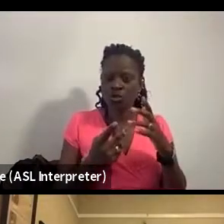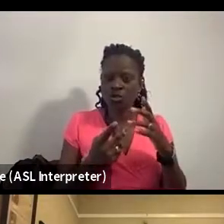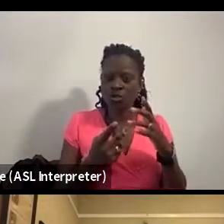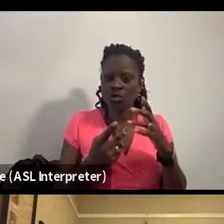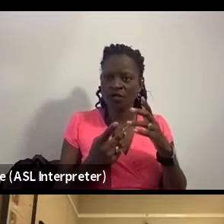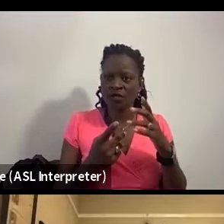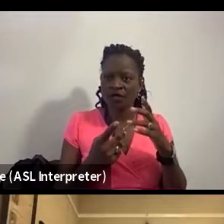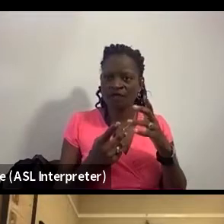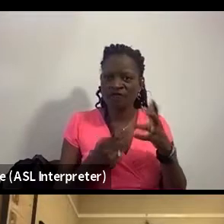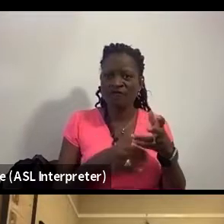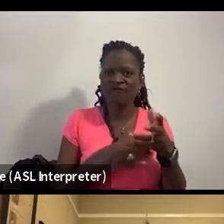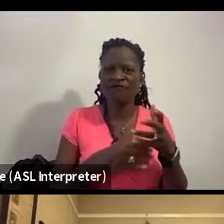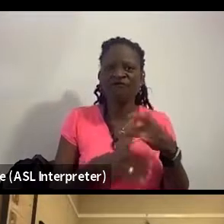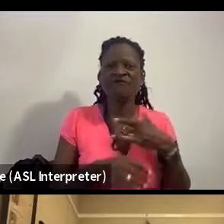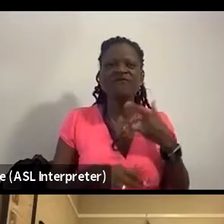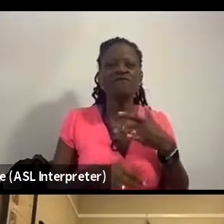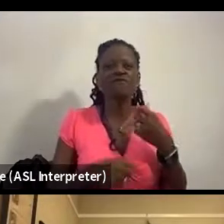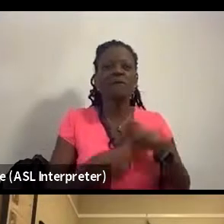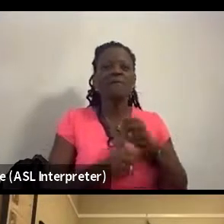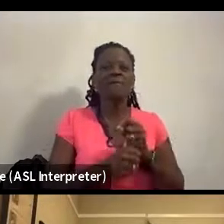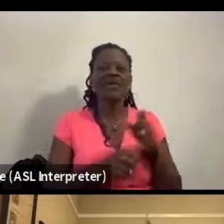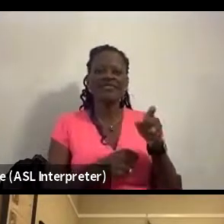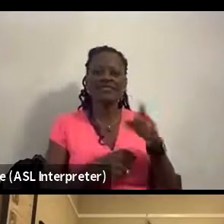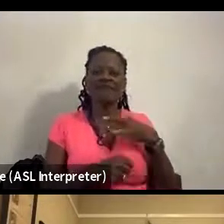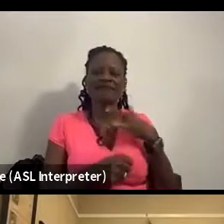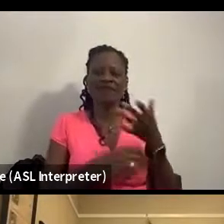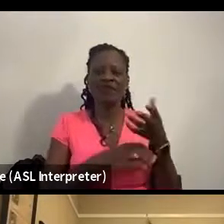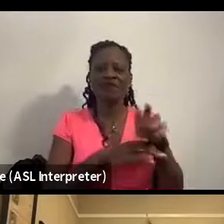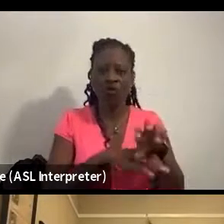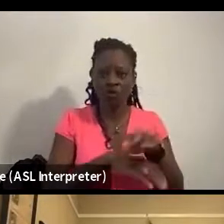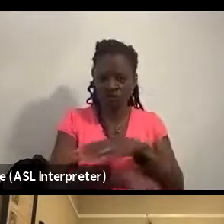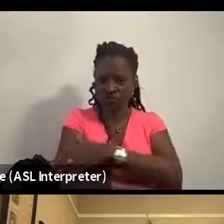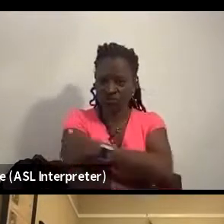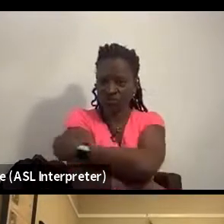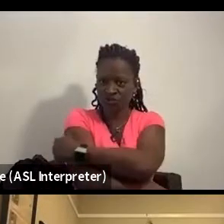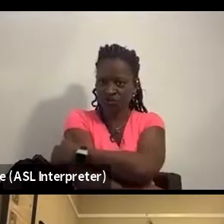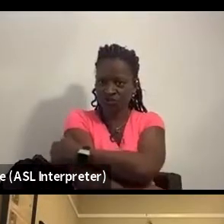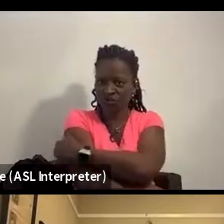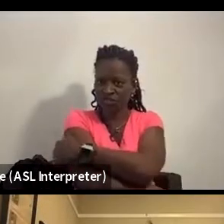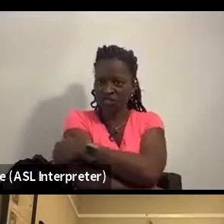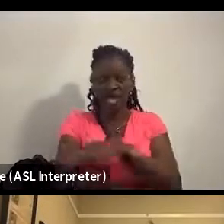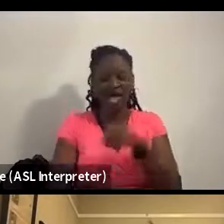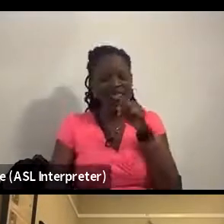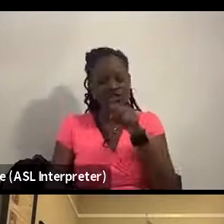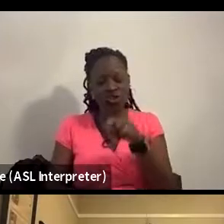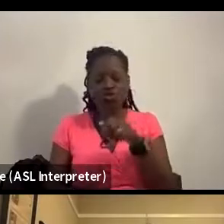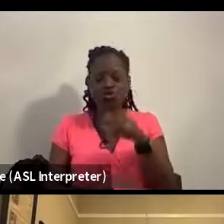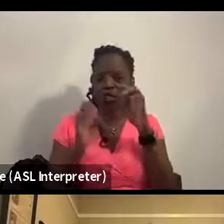Our goal is really to educate people and answer their questions and address their fears so they can make the best decisions for themselves.